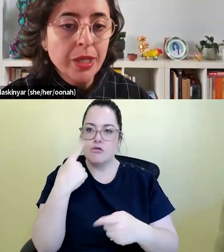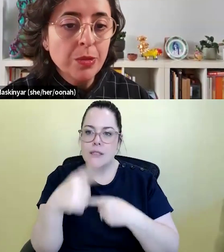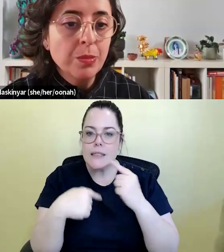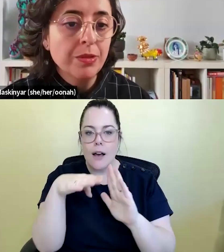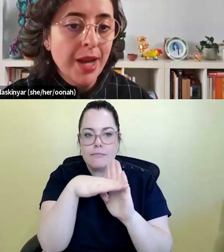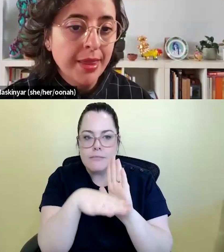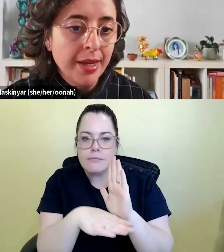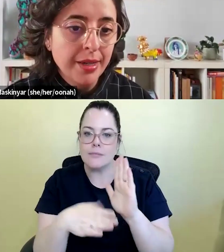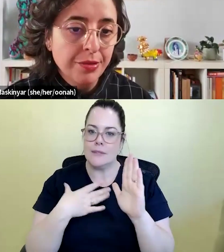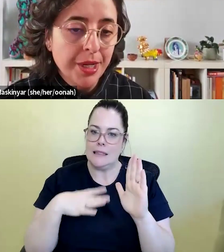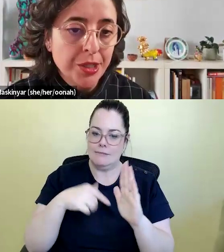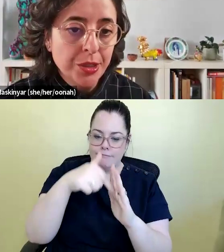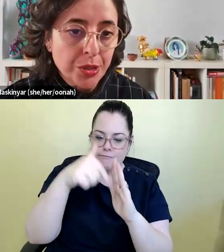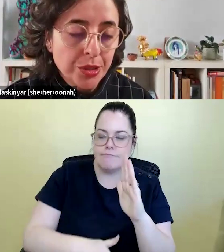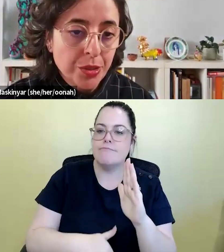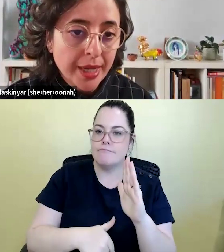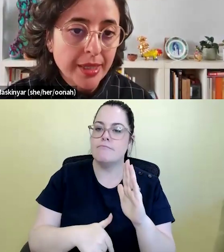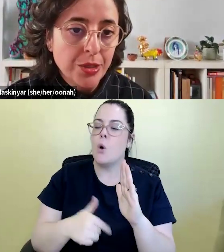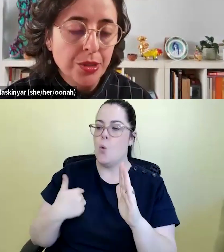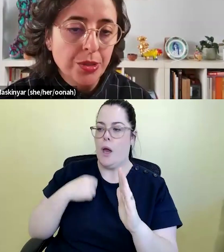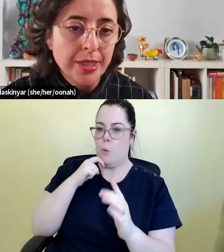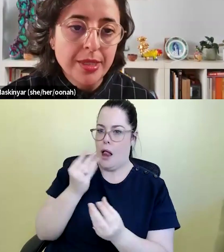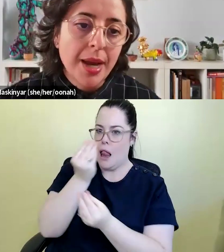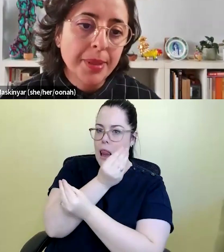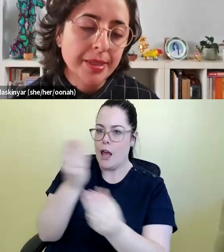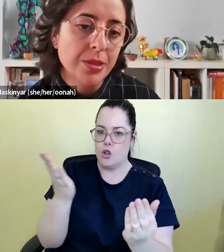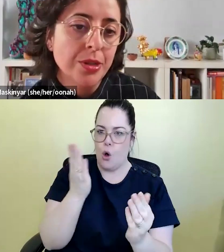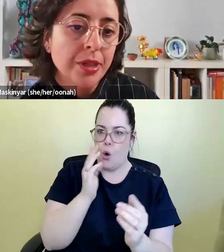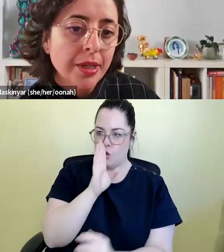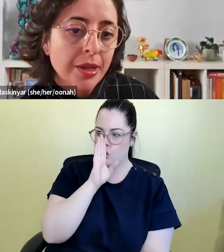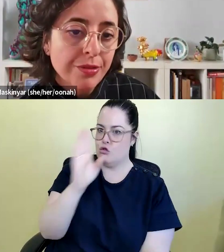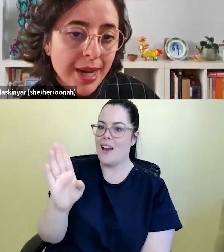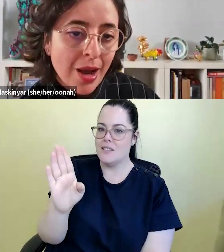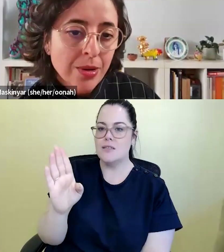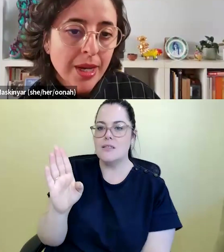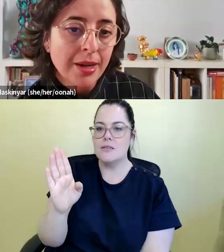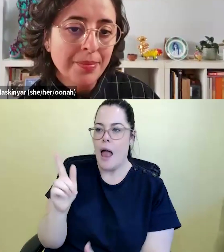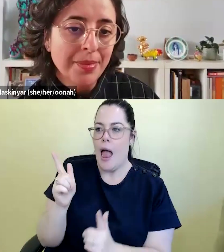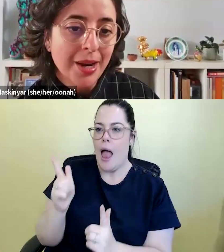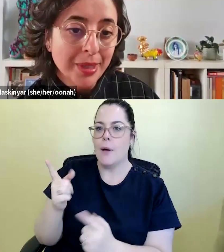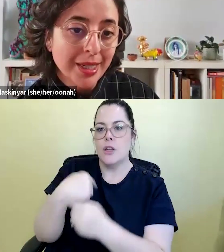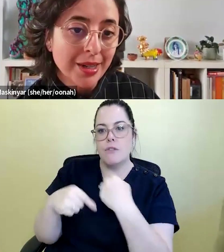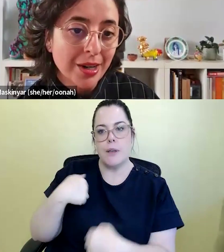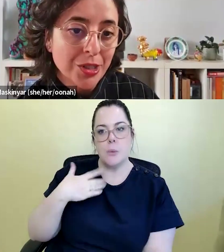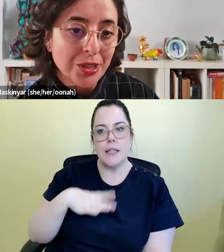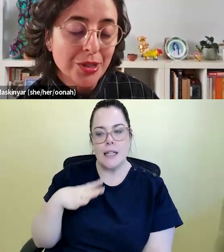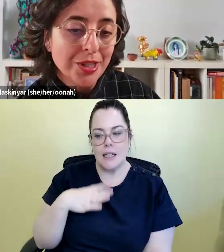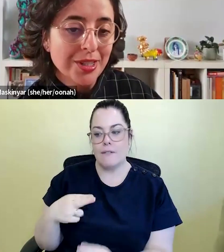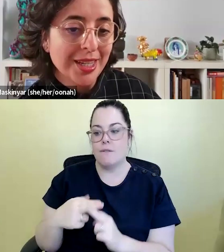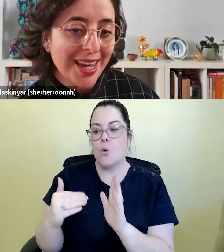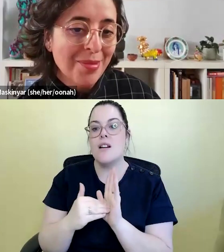We will provide that information to successful applicants. I encourage you not to think ahead,